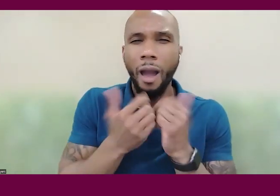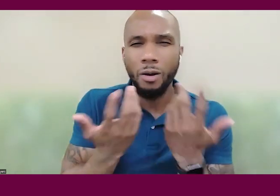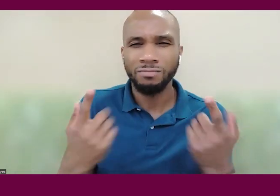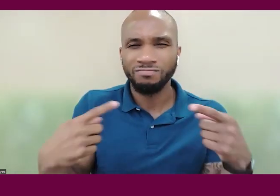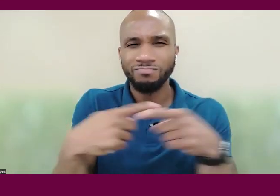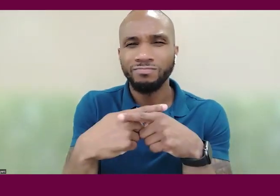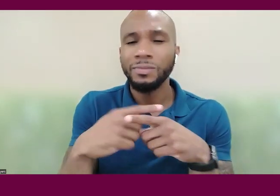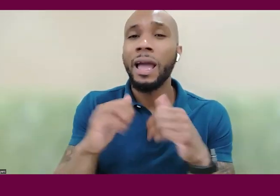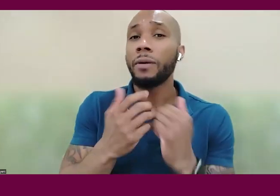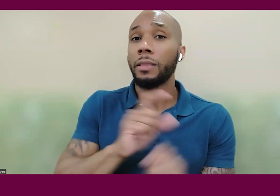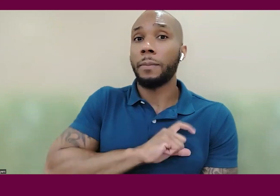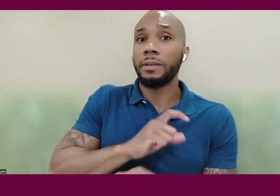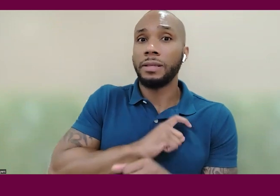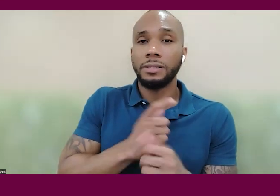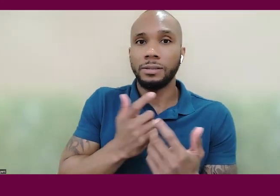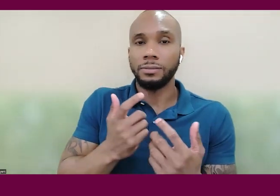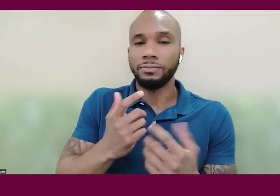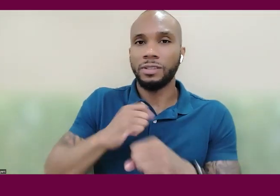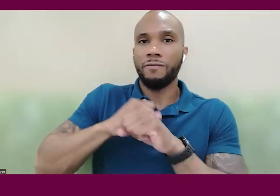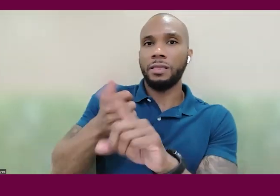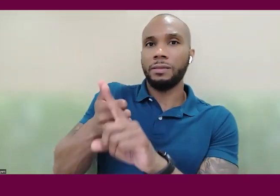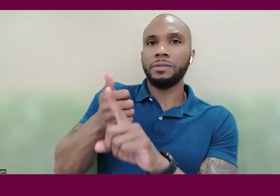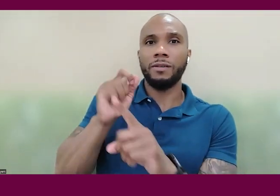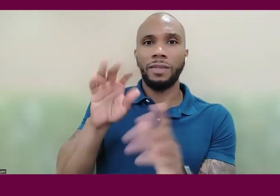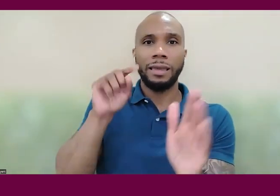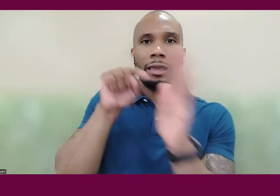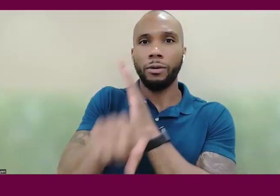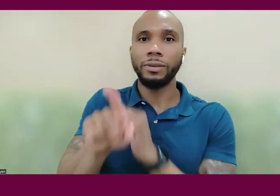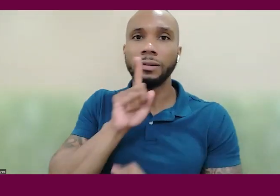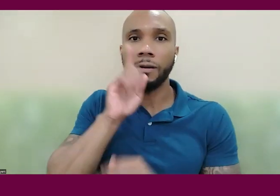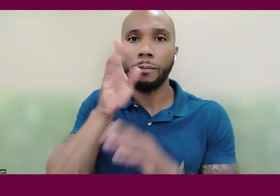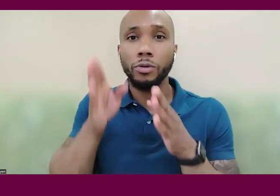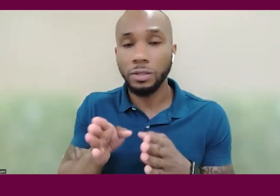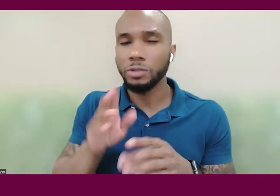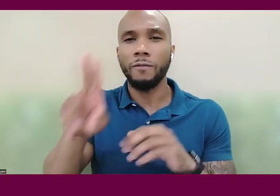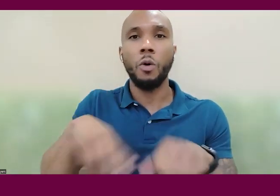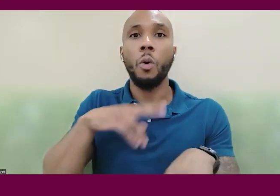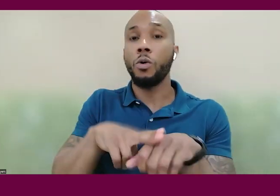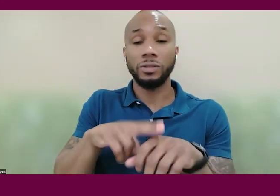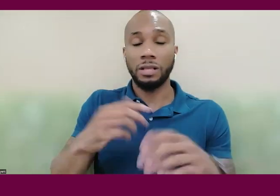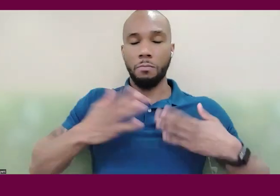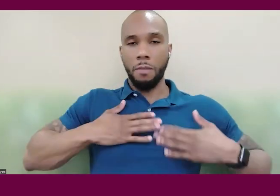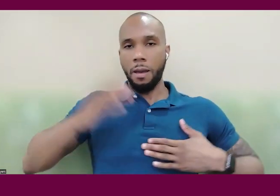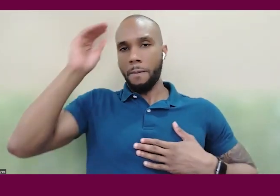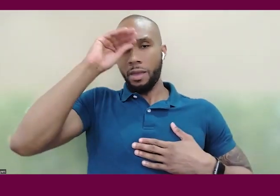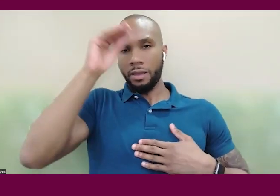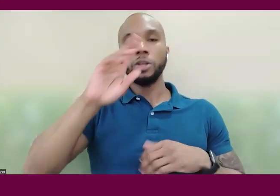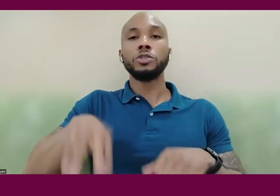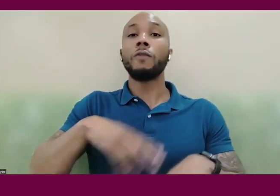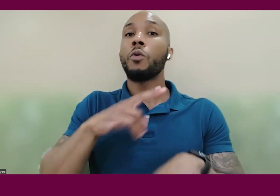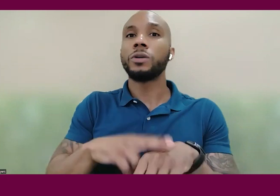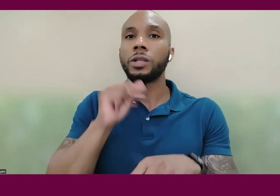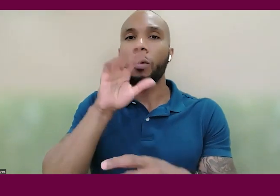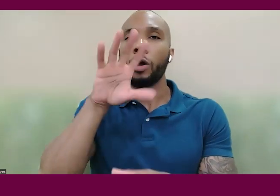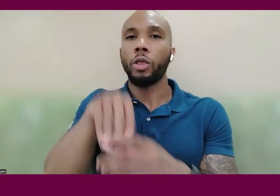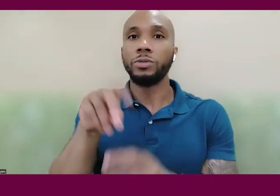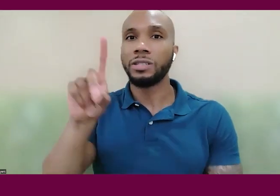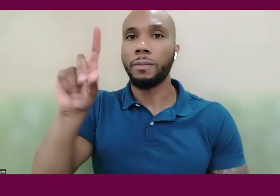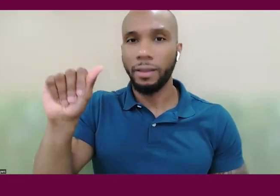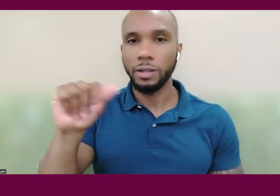How can the police defend killing them? So of course they leave disability, this is my opinion. Of course they leave disability out.